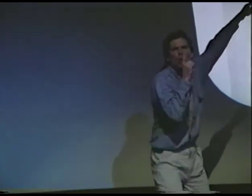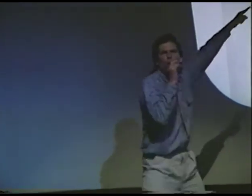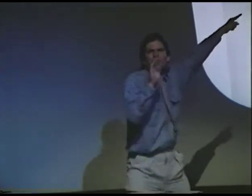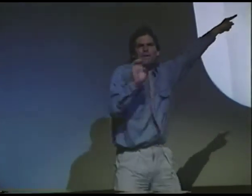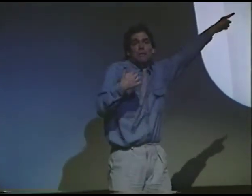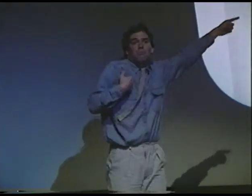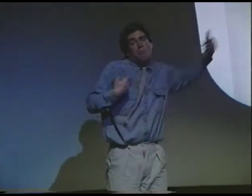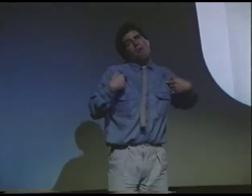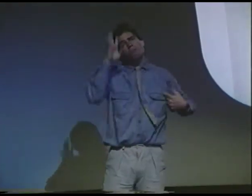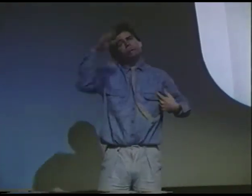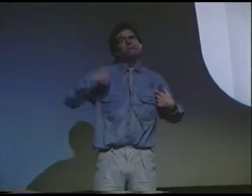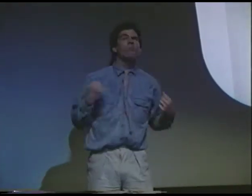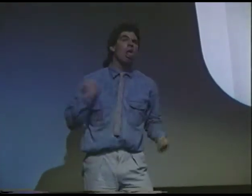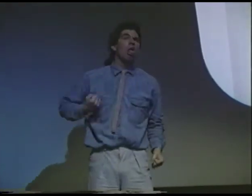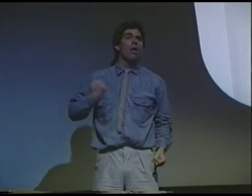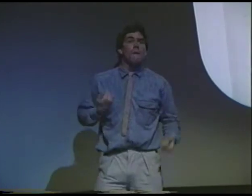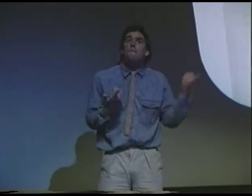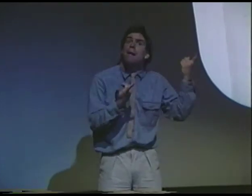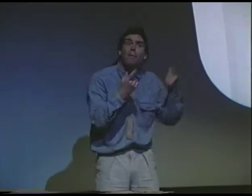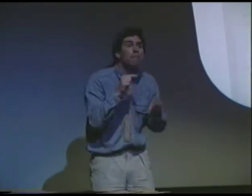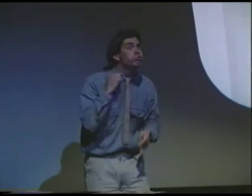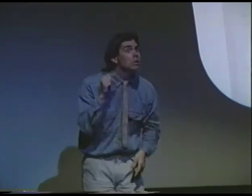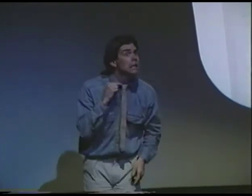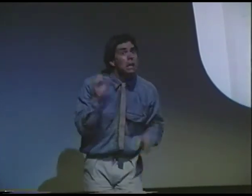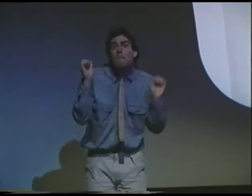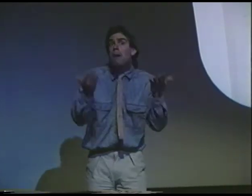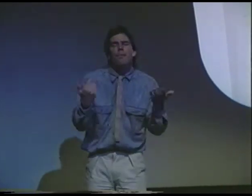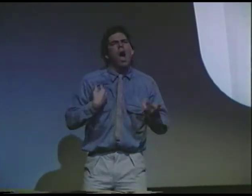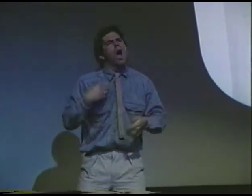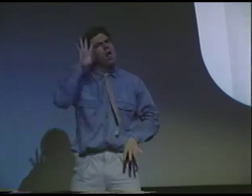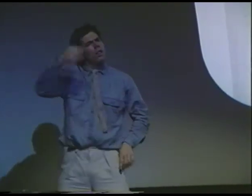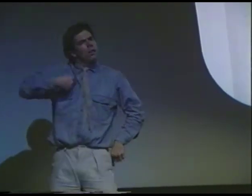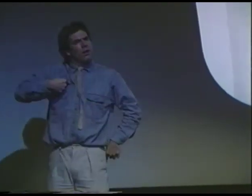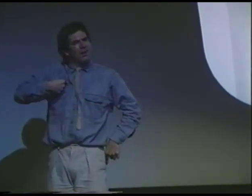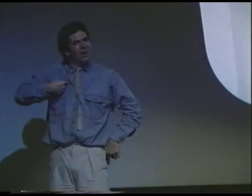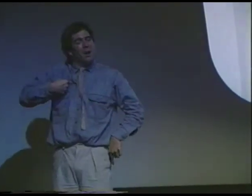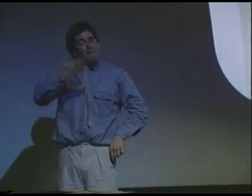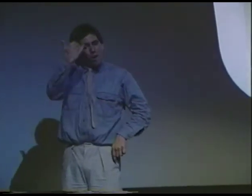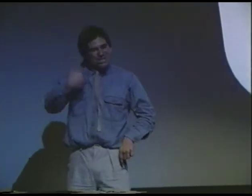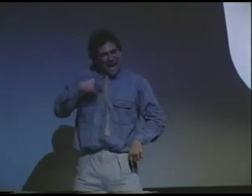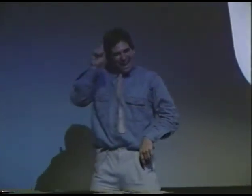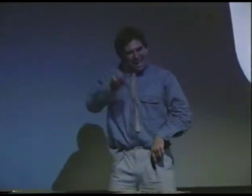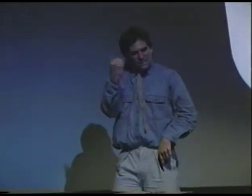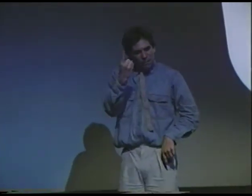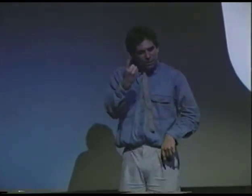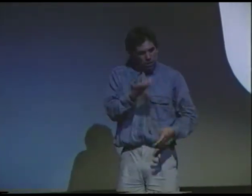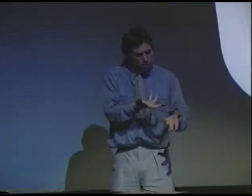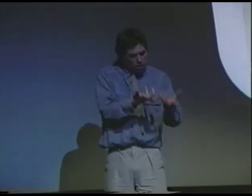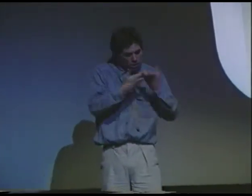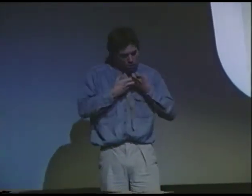I added a person. I added that. He didn't say anything. Who was me? Could have been a priest, it could have been anyone.